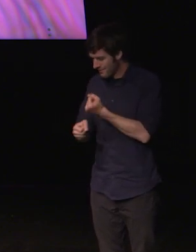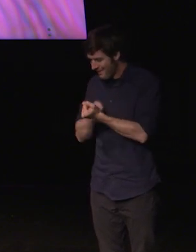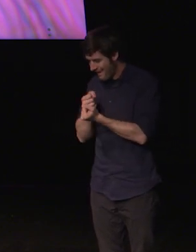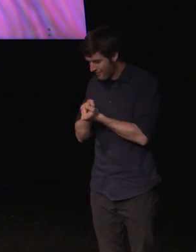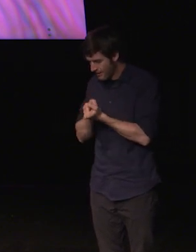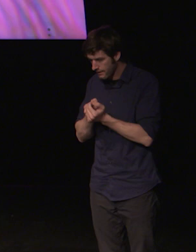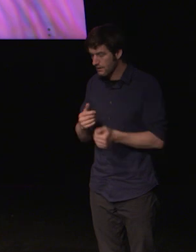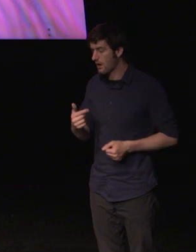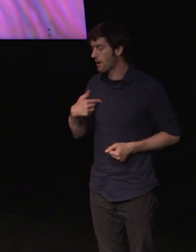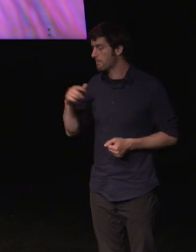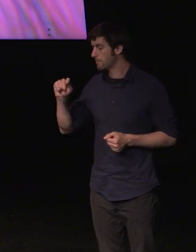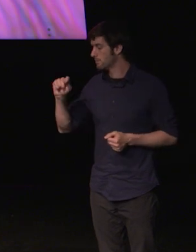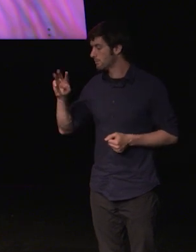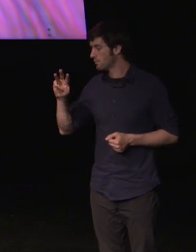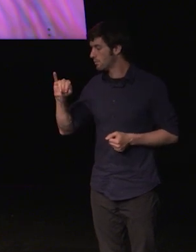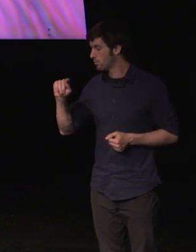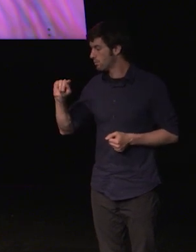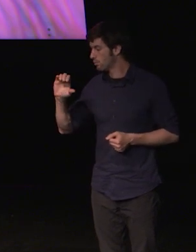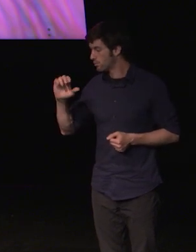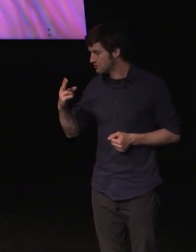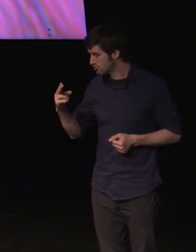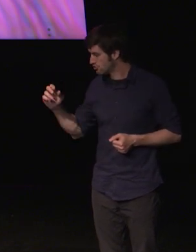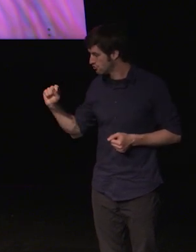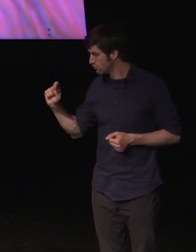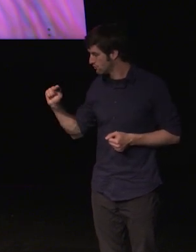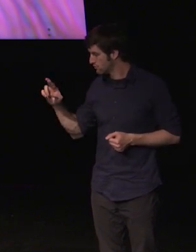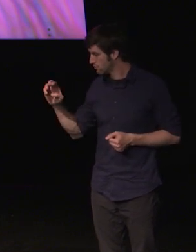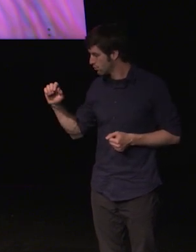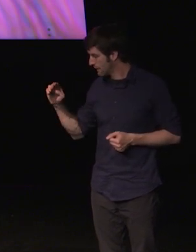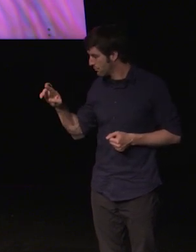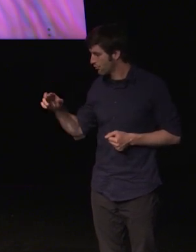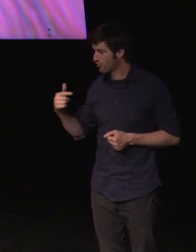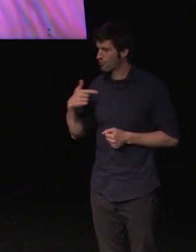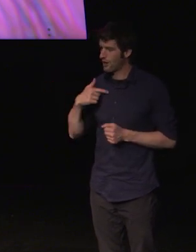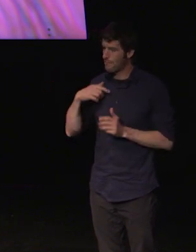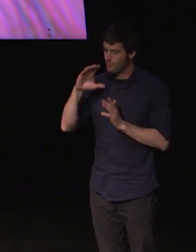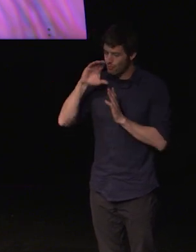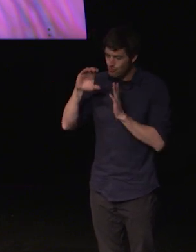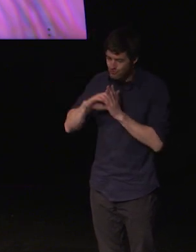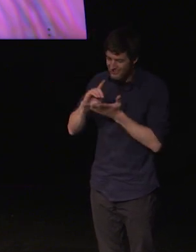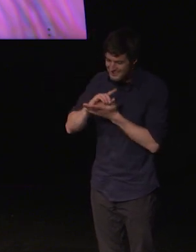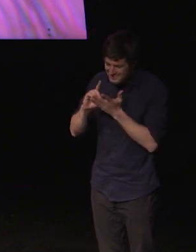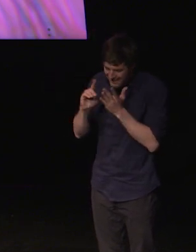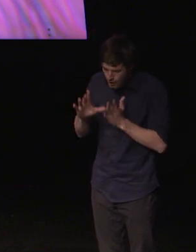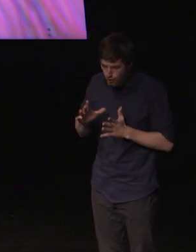and I am a graphic designer, I'm a professor, I'm a video editor. All while being blind.